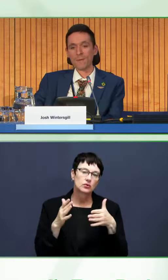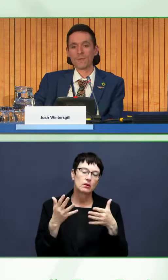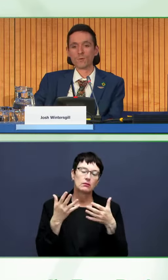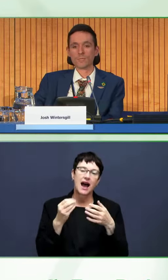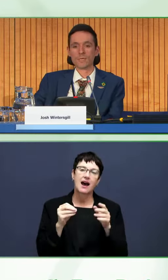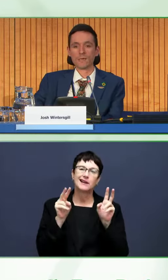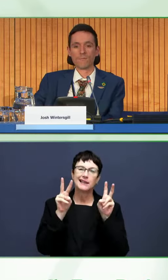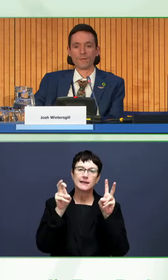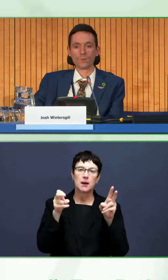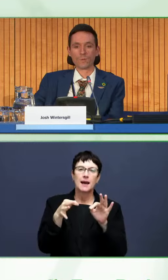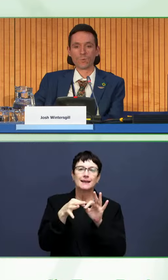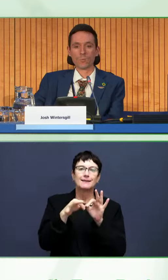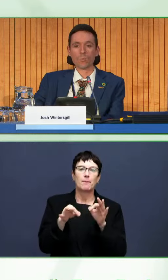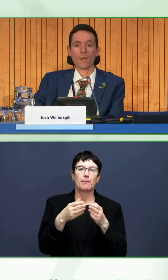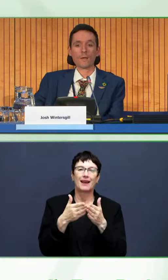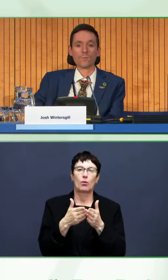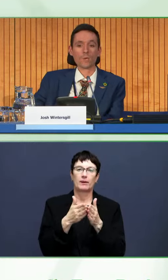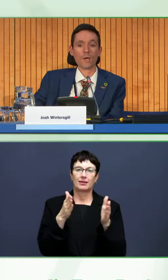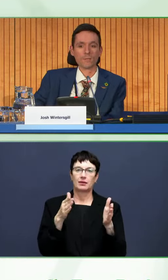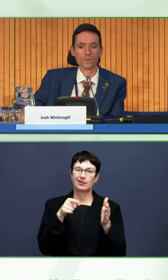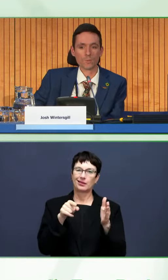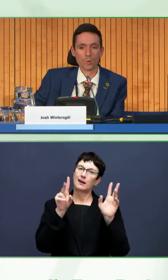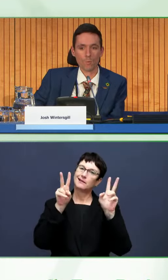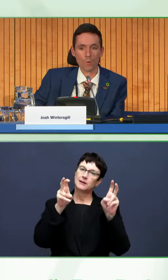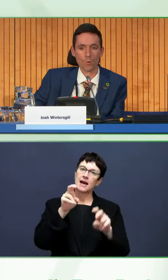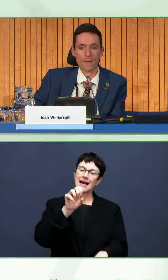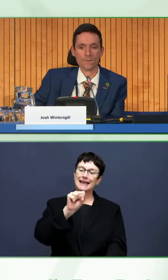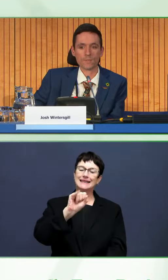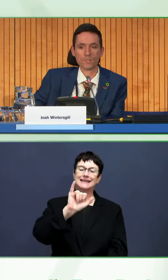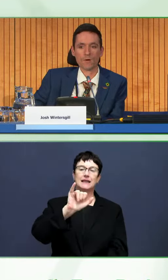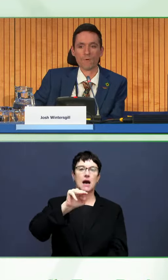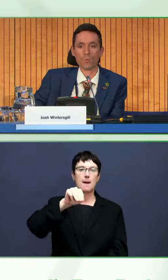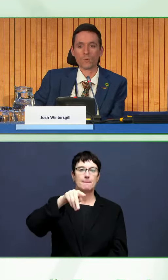maybe you are just an individual who would like to explore more about the discovery awards